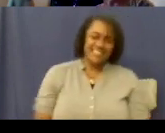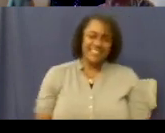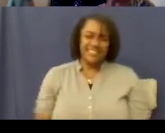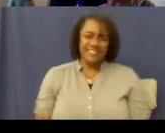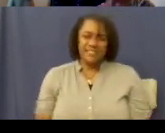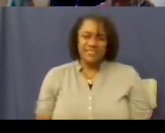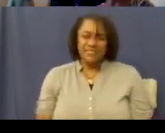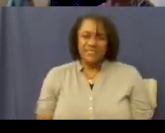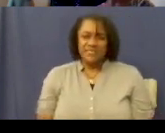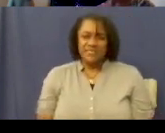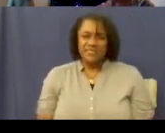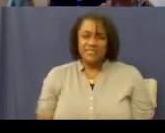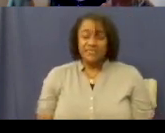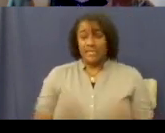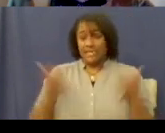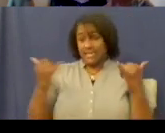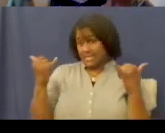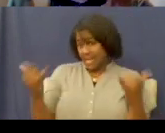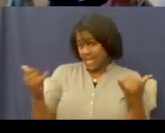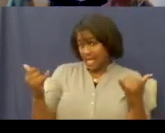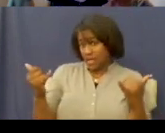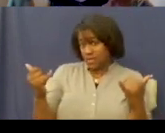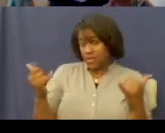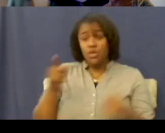Nina Schor: Now, you can make your own neuron.